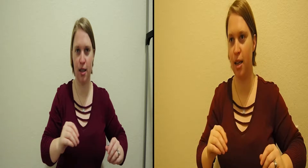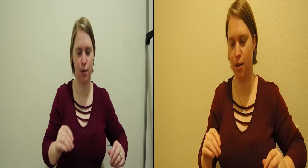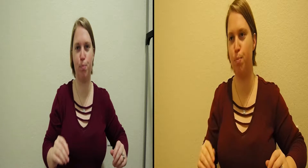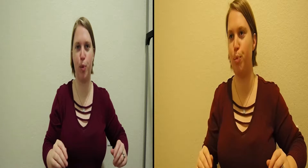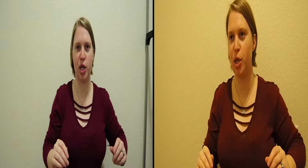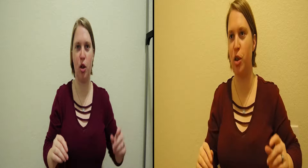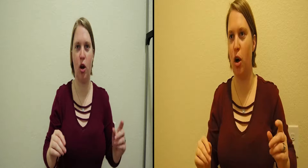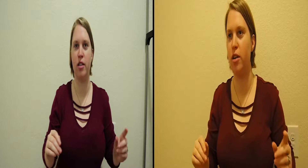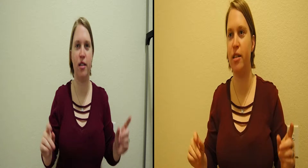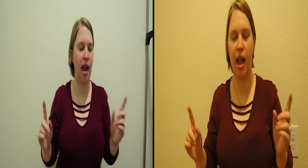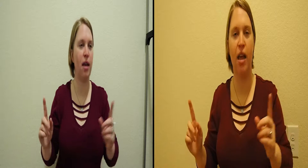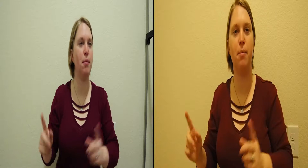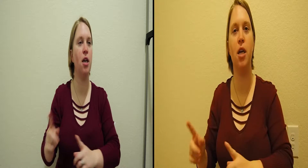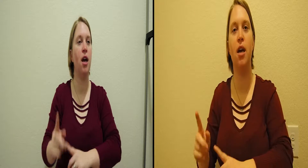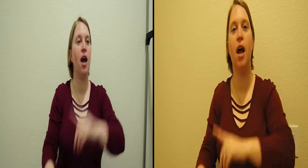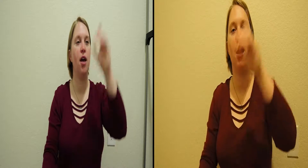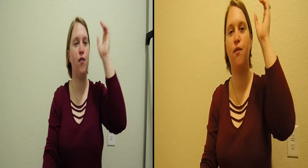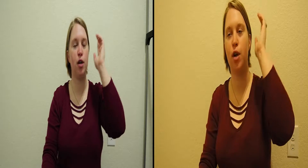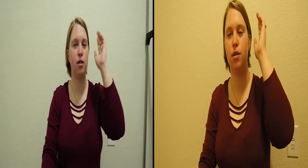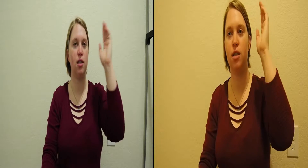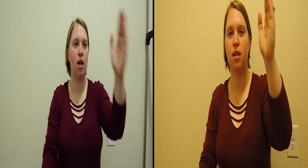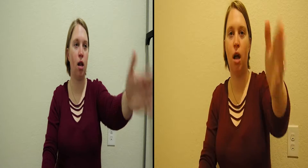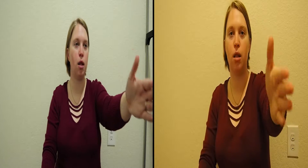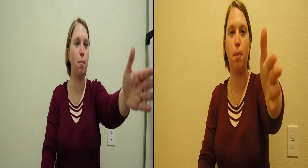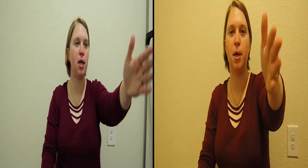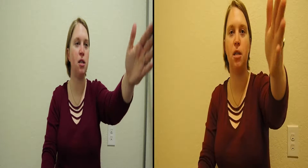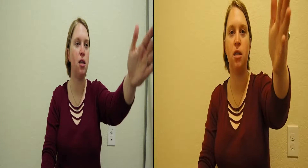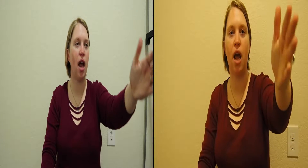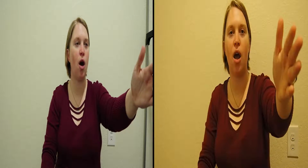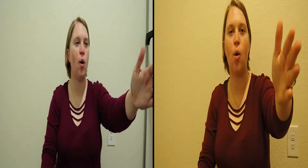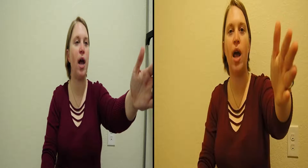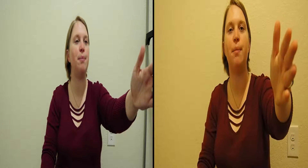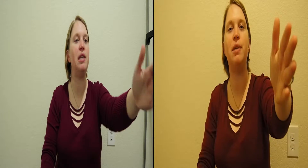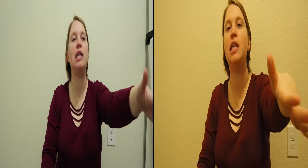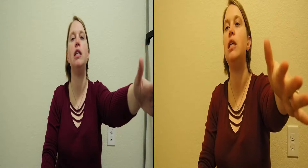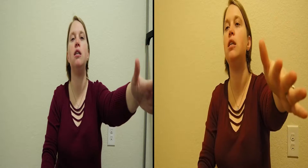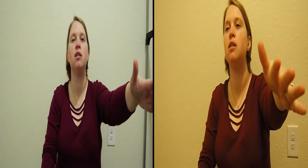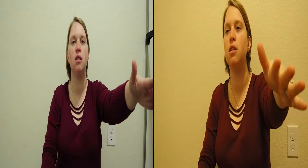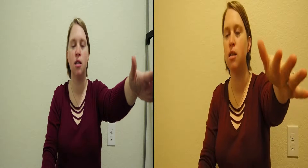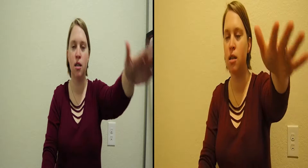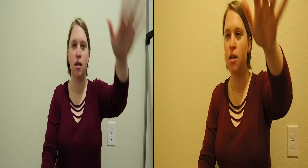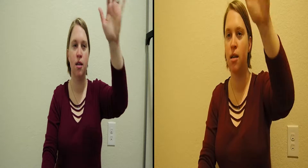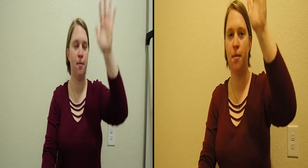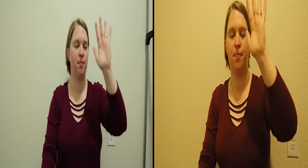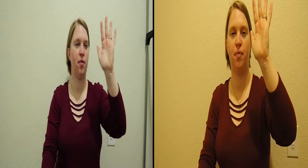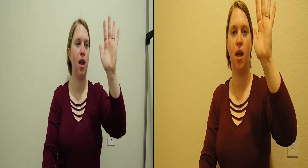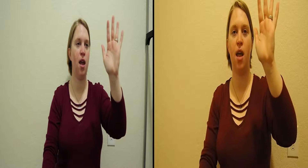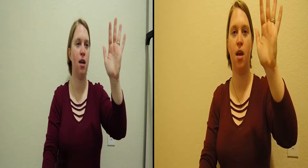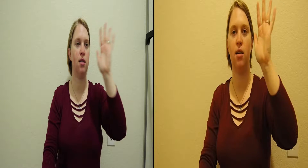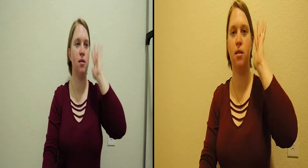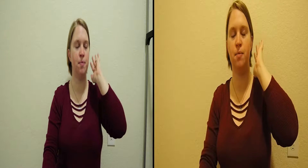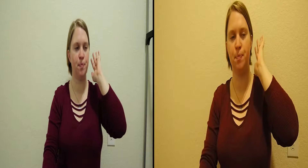It's a pretty long name versus Olympus om-d and